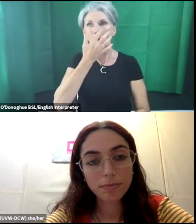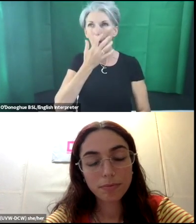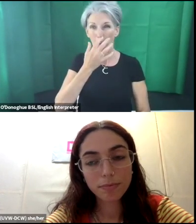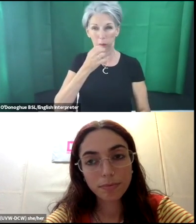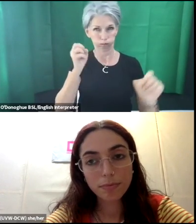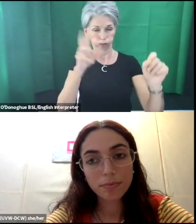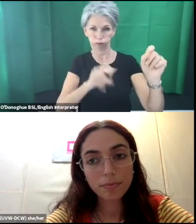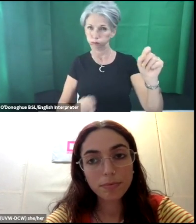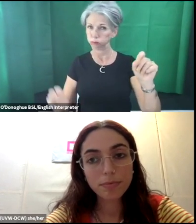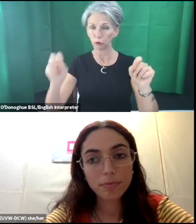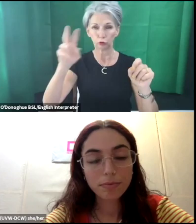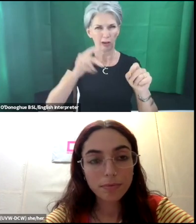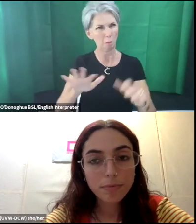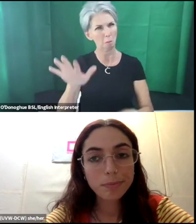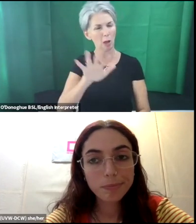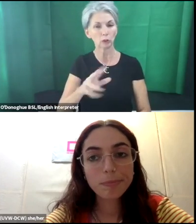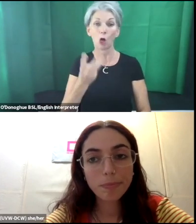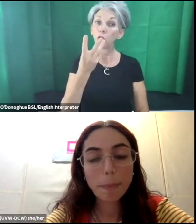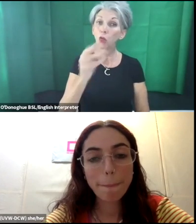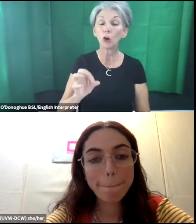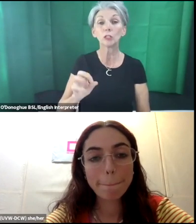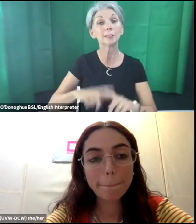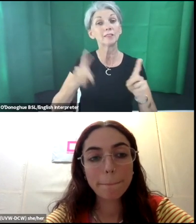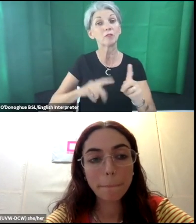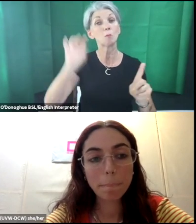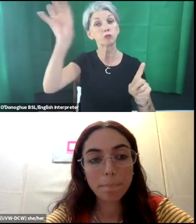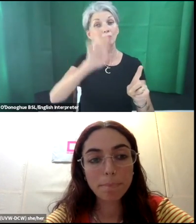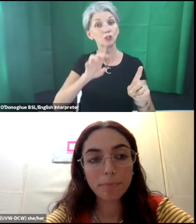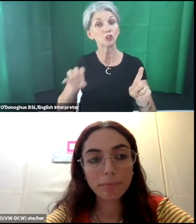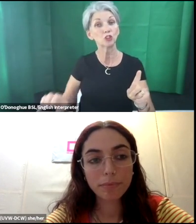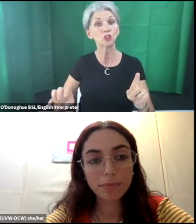And we've got, I think about 30 branches in different towns and cities and